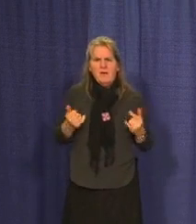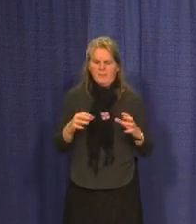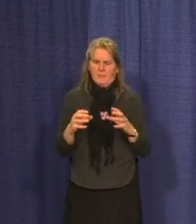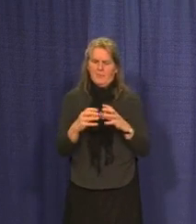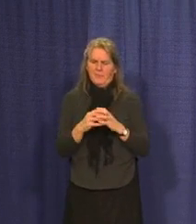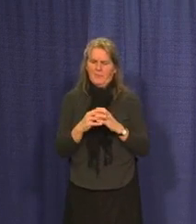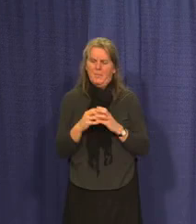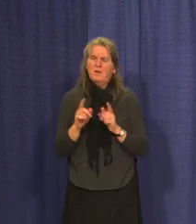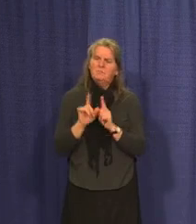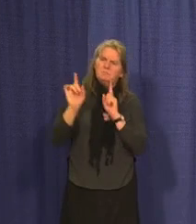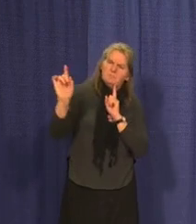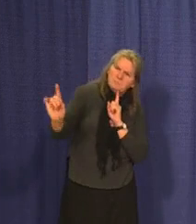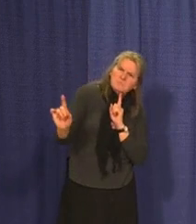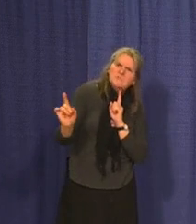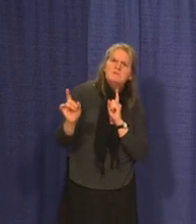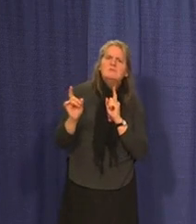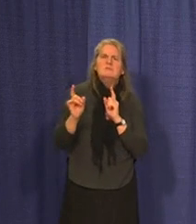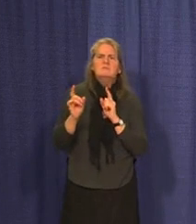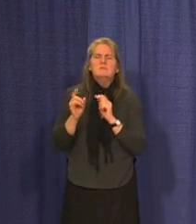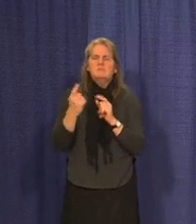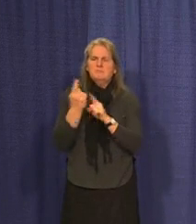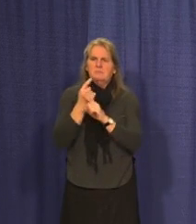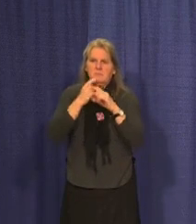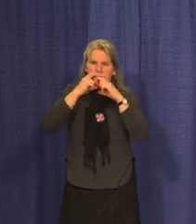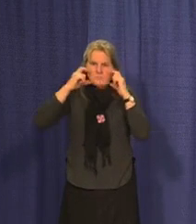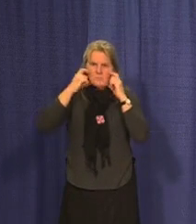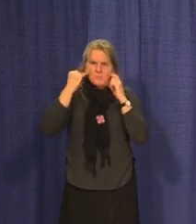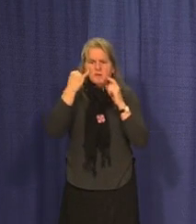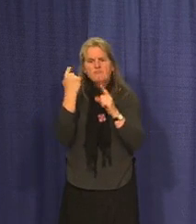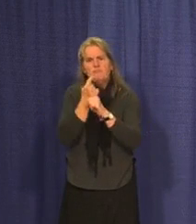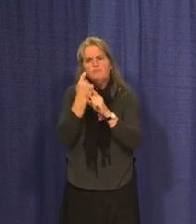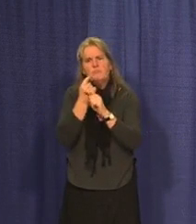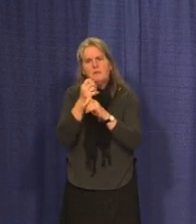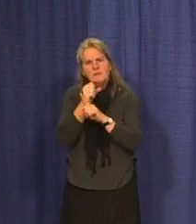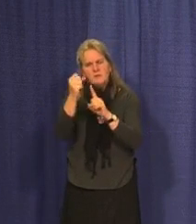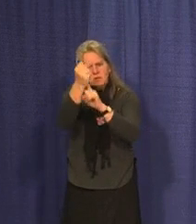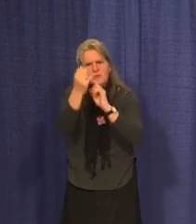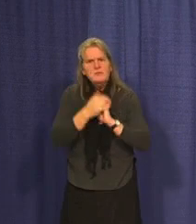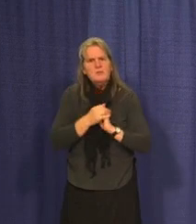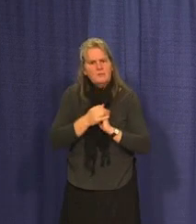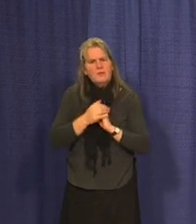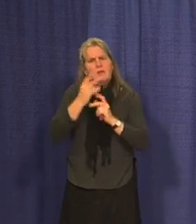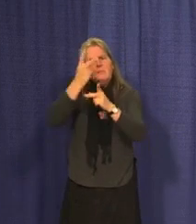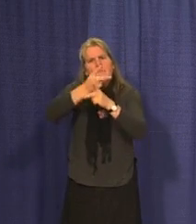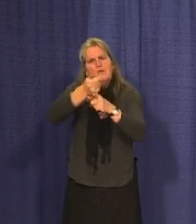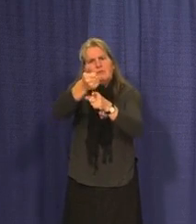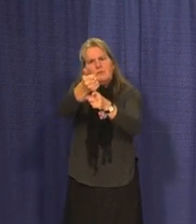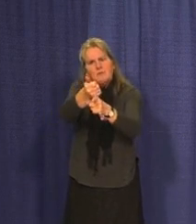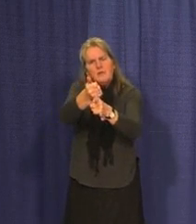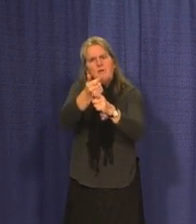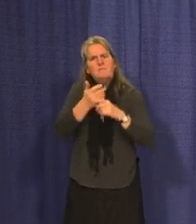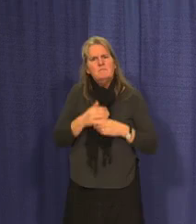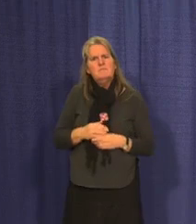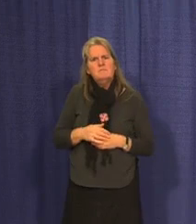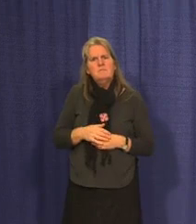gatherings, maintain our social bubble landscape distancing measures, wearing a mask when it is appropriate, we are